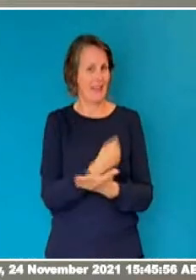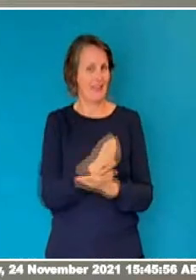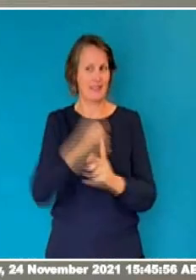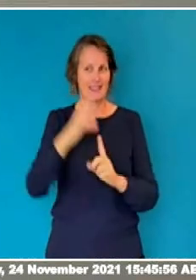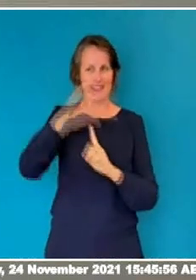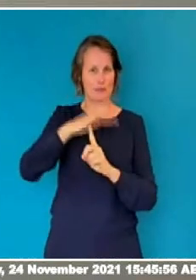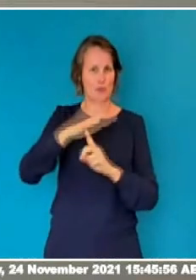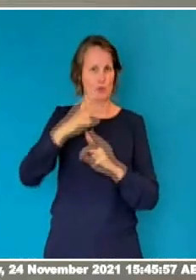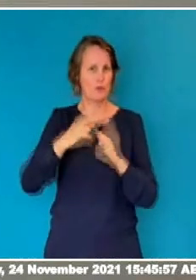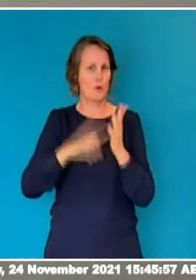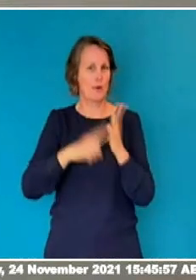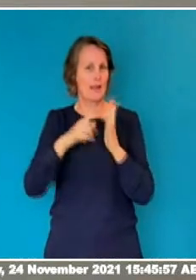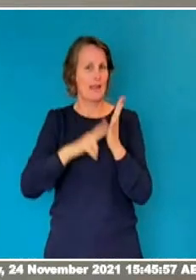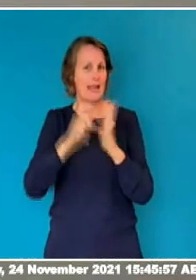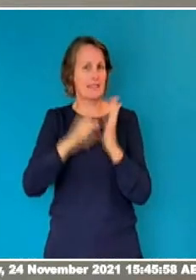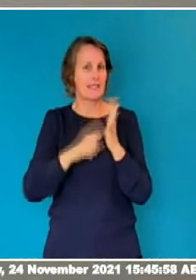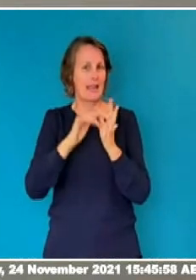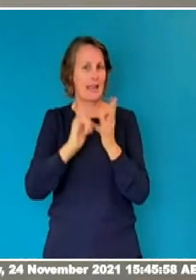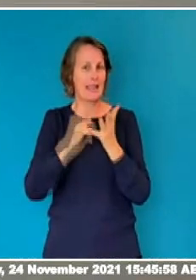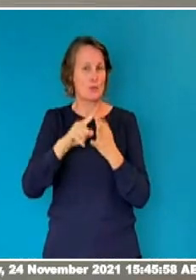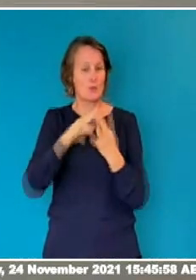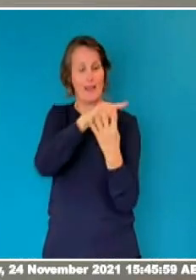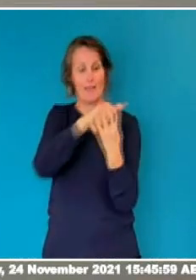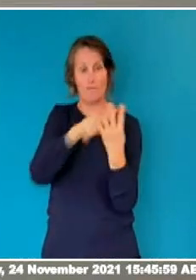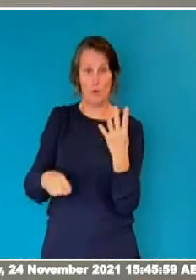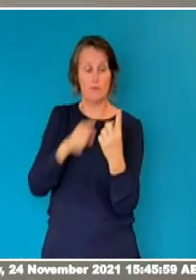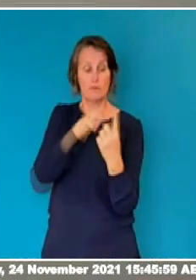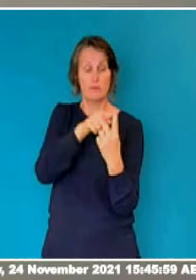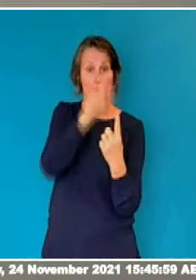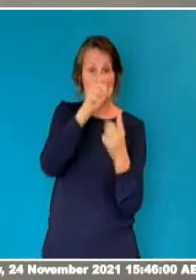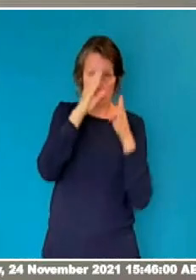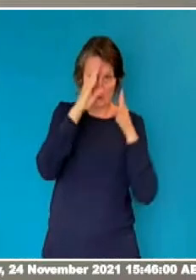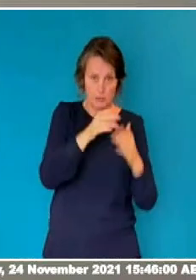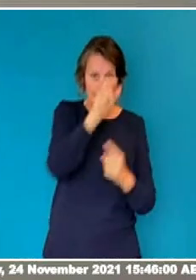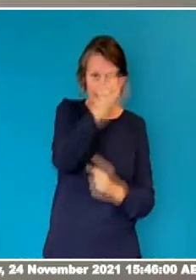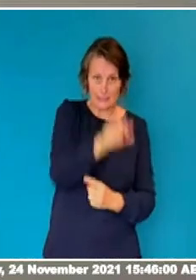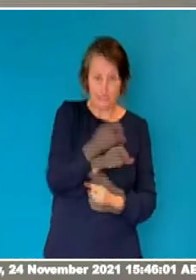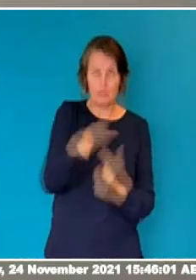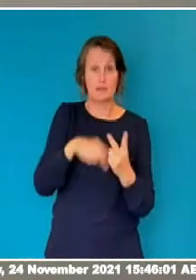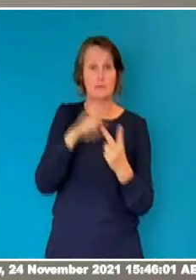We have four, so customer focus, diversity inclusion, health and safety, and